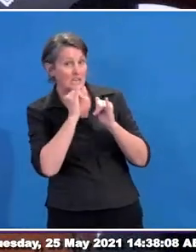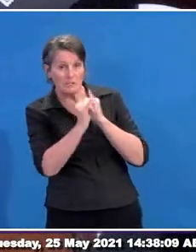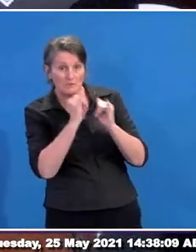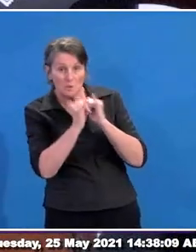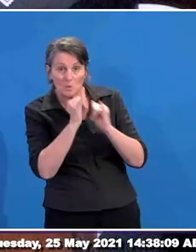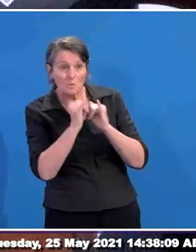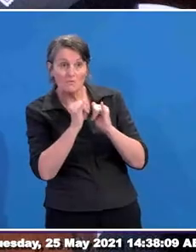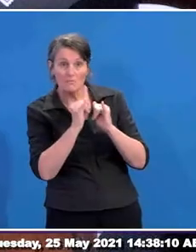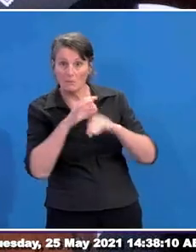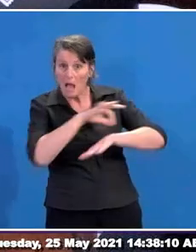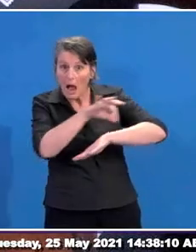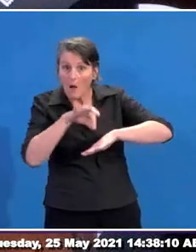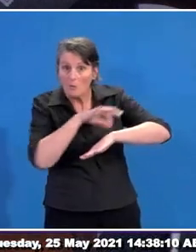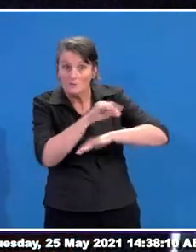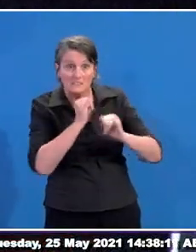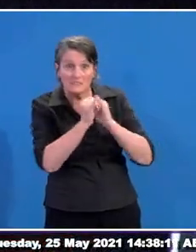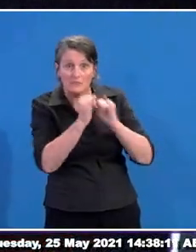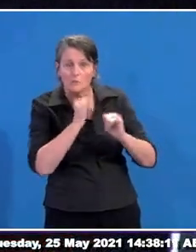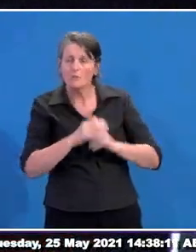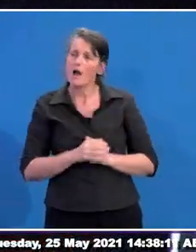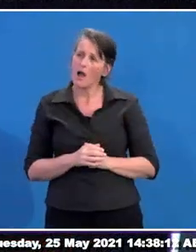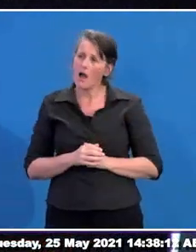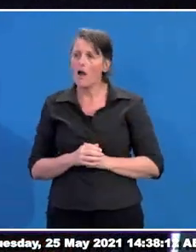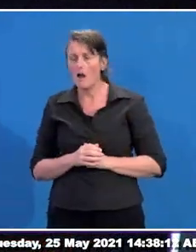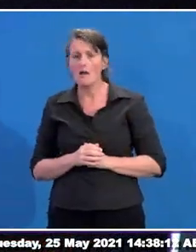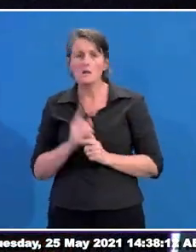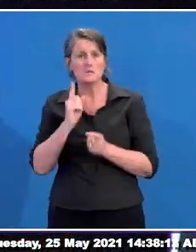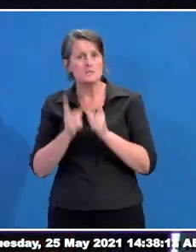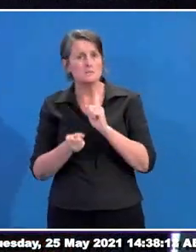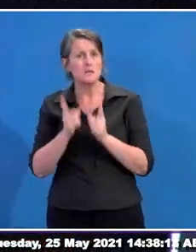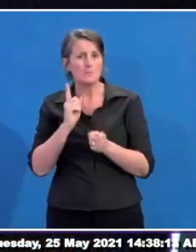in some cases; is that right? Some interviews have gone for three hours.